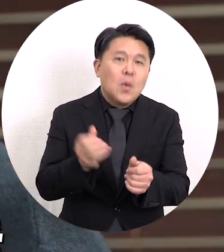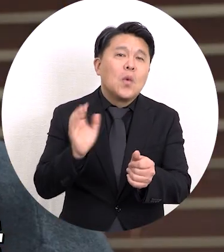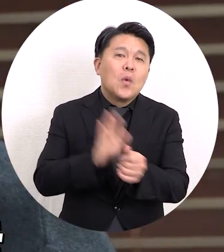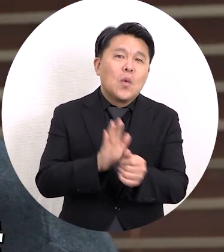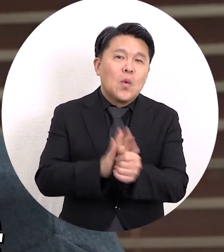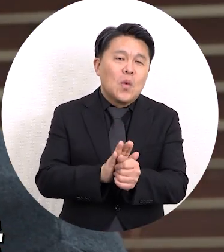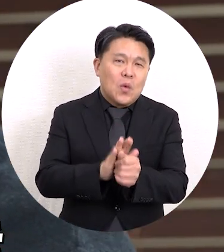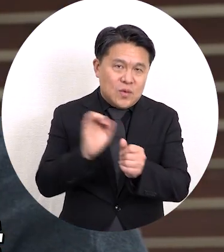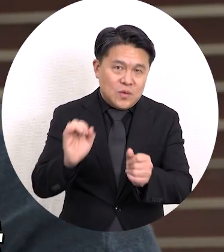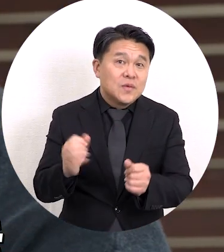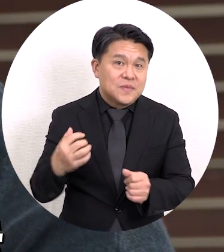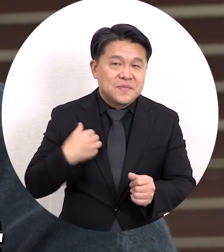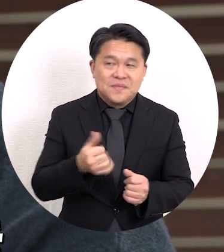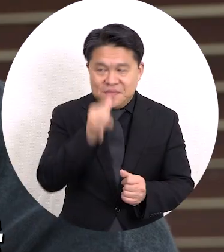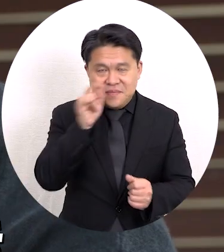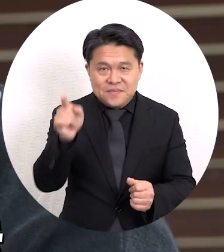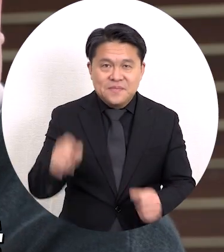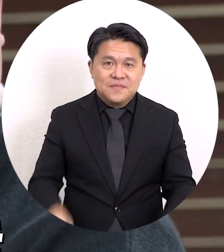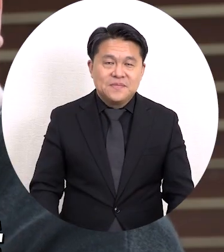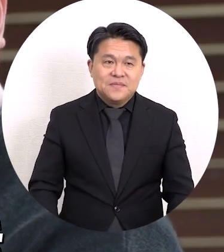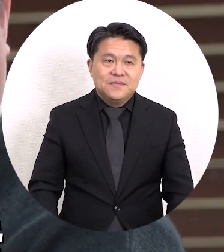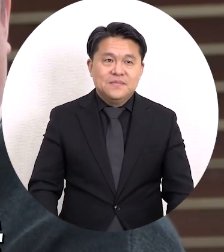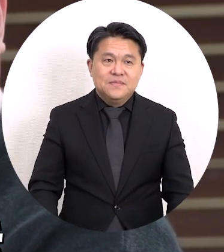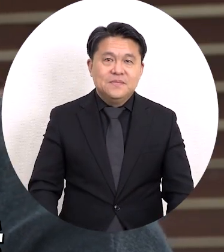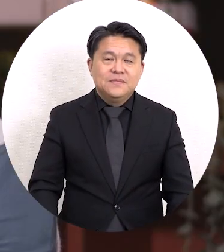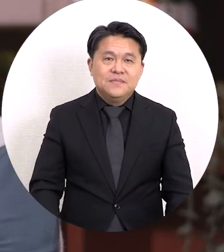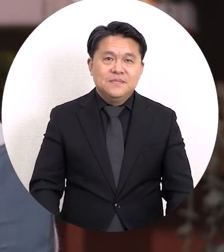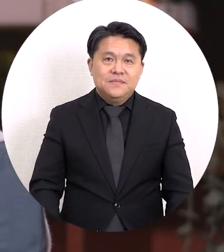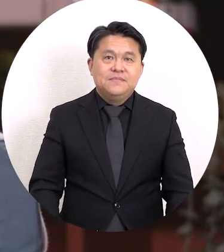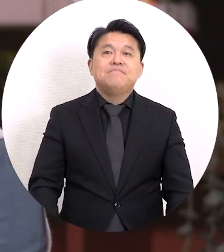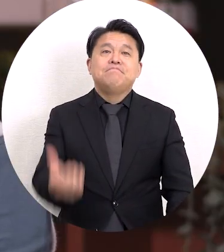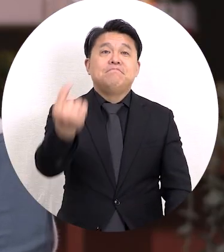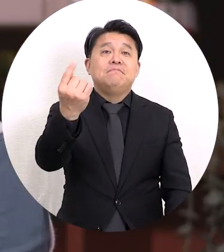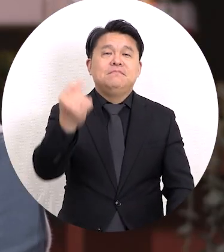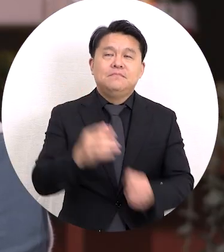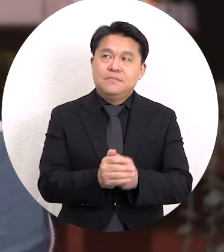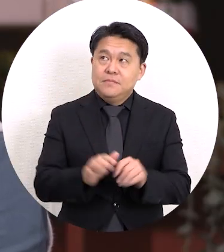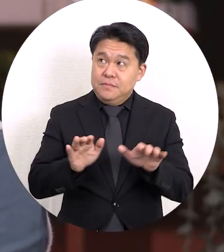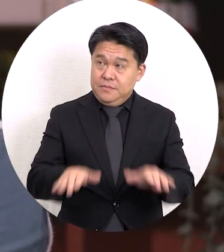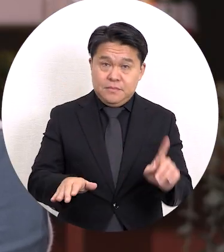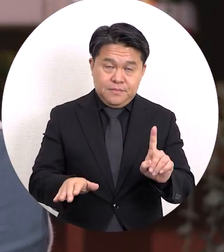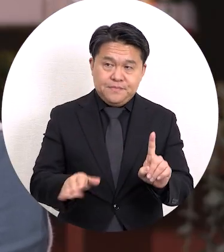It's clear that music influences our minds and emotions. You're absolutely right, and at this point, I'm curious too.